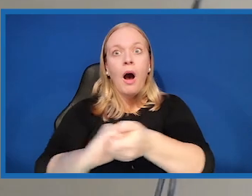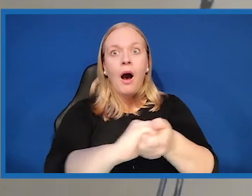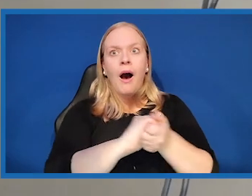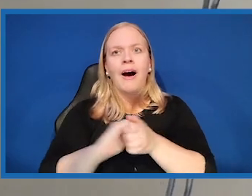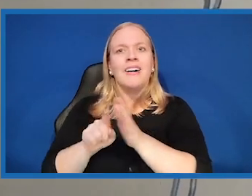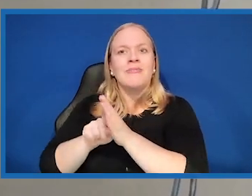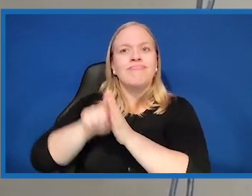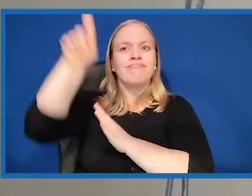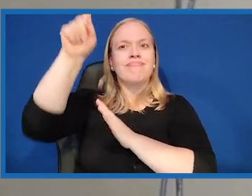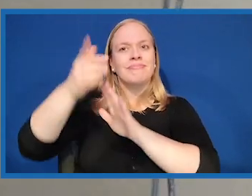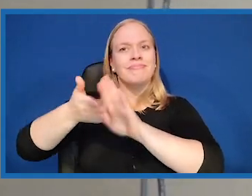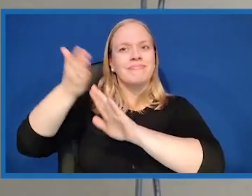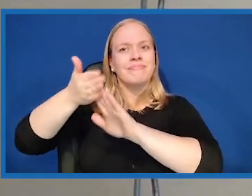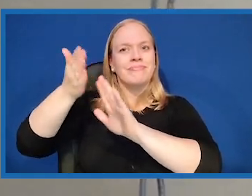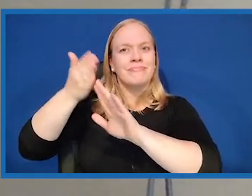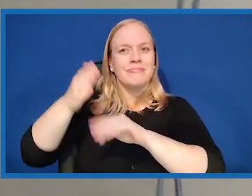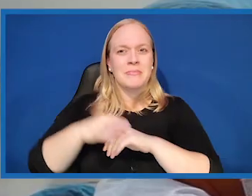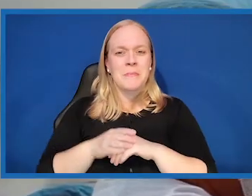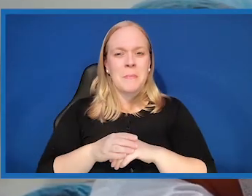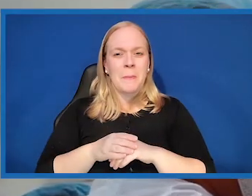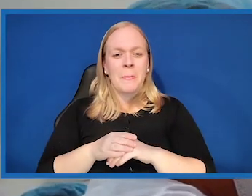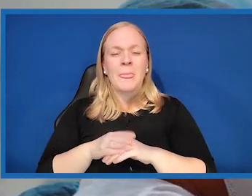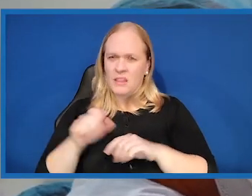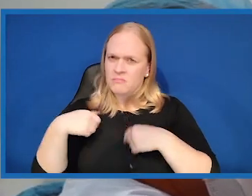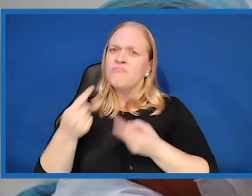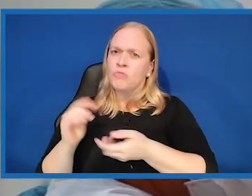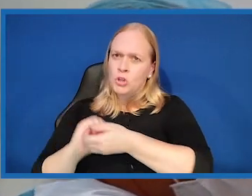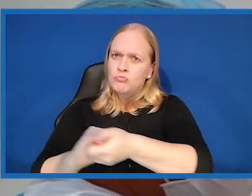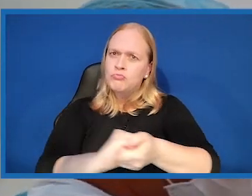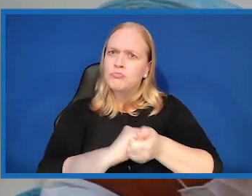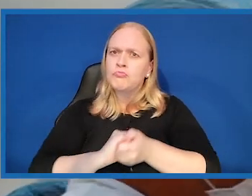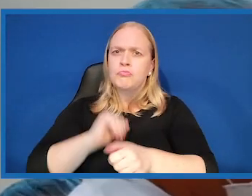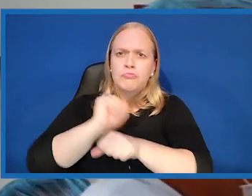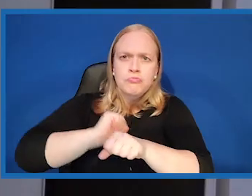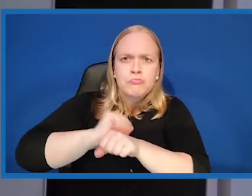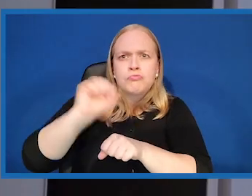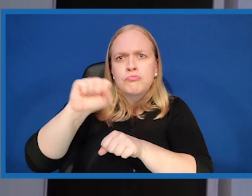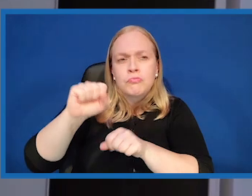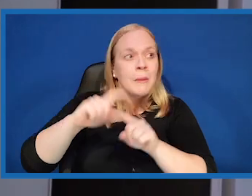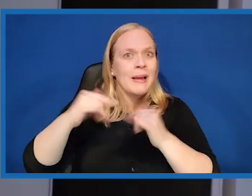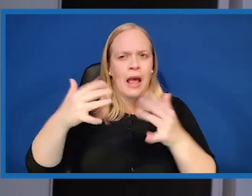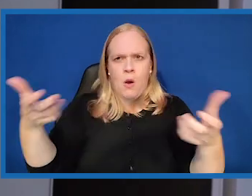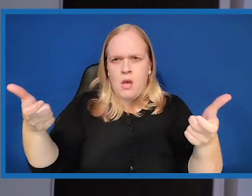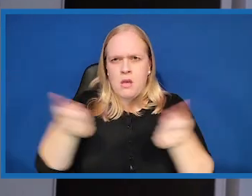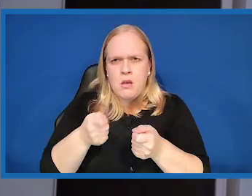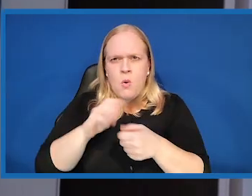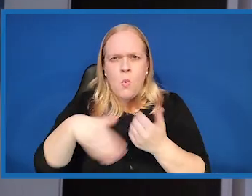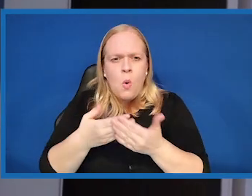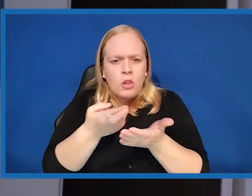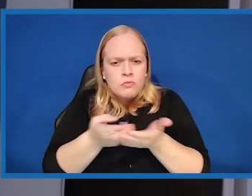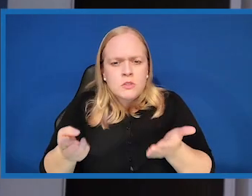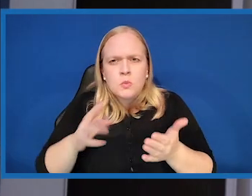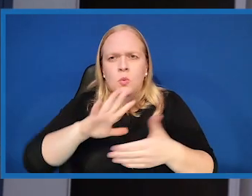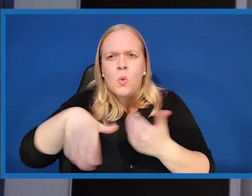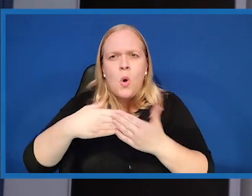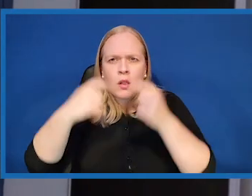TAKING SOMETHING THAT'S BEEN DONE TOGETHER, UH, AND BRINGING ALL THE RESOURCES AND MINDS TOGETHER, UH-UH TRADITIONALLY